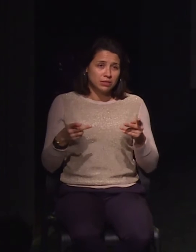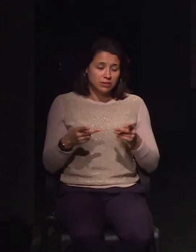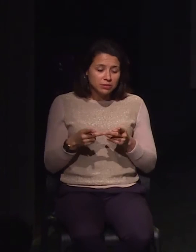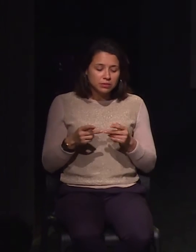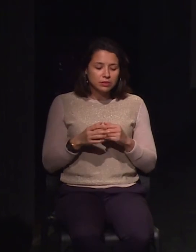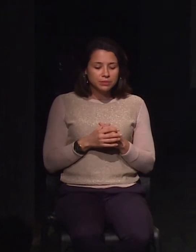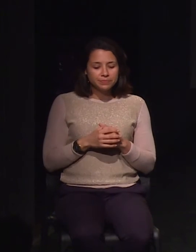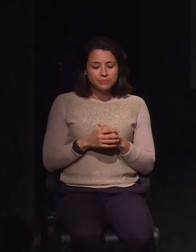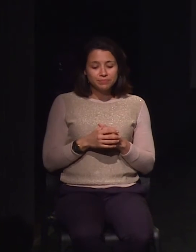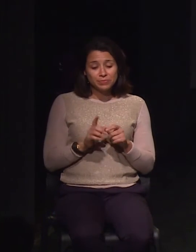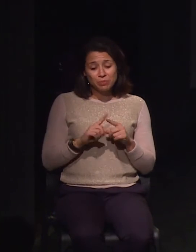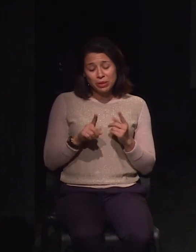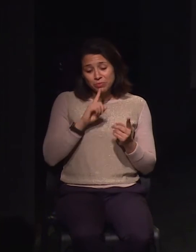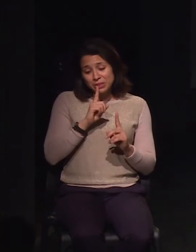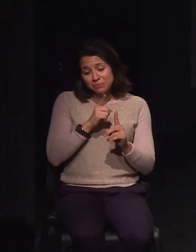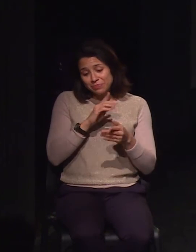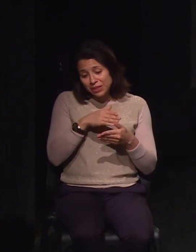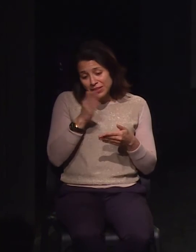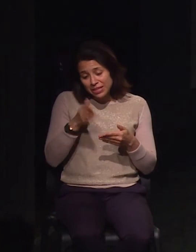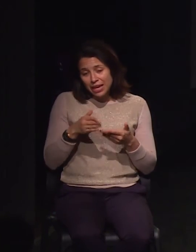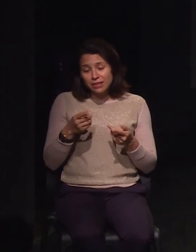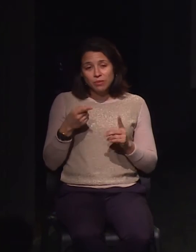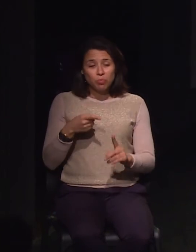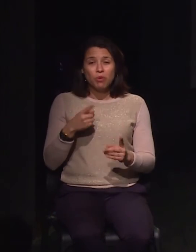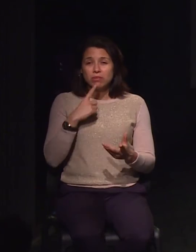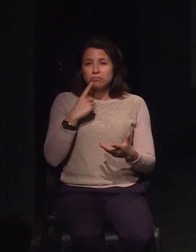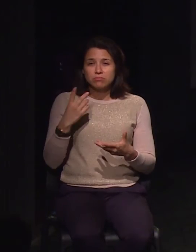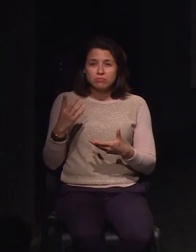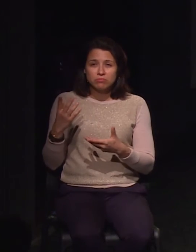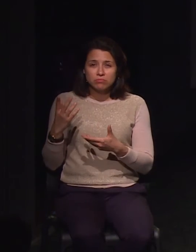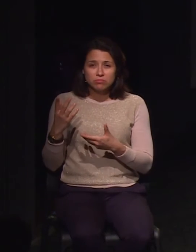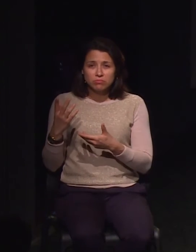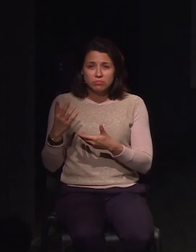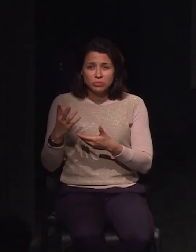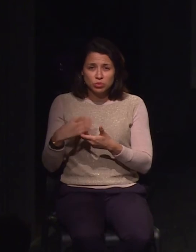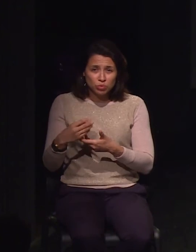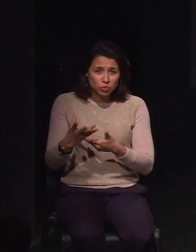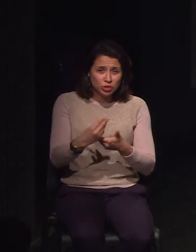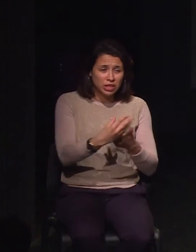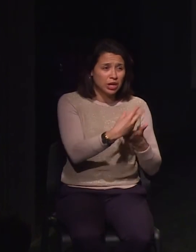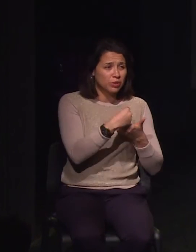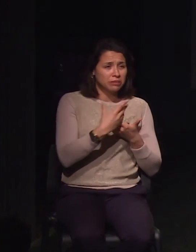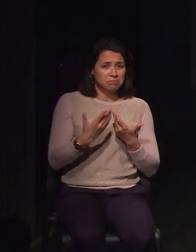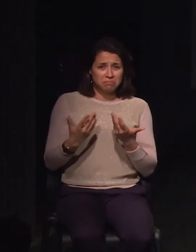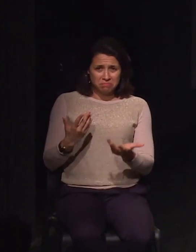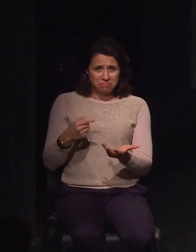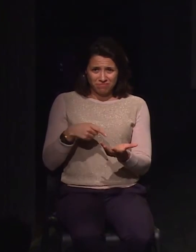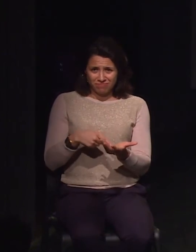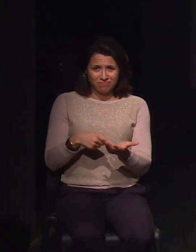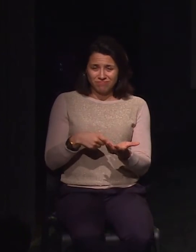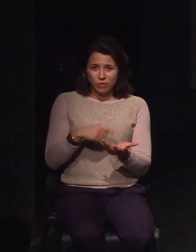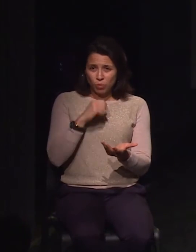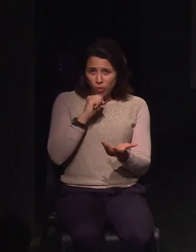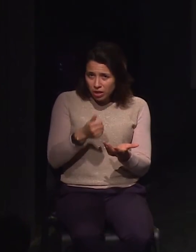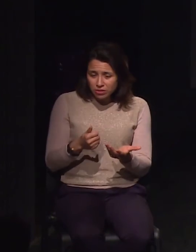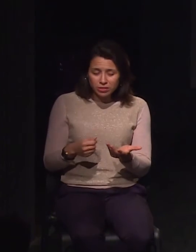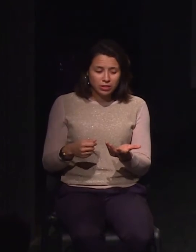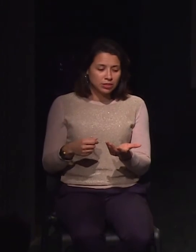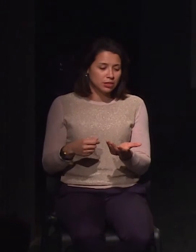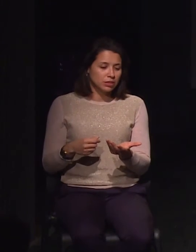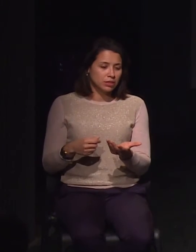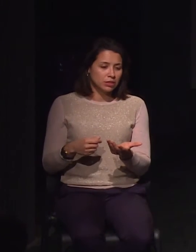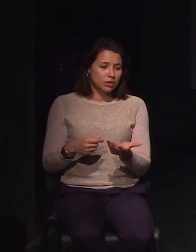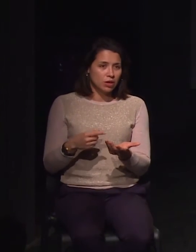But it was in the end exclusionary and not open and not a part of what we grew to, frankly,